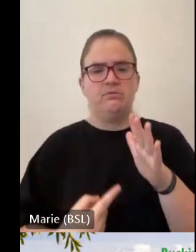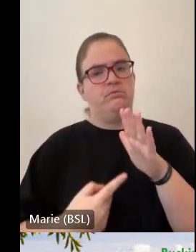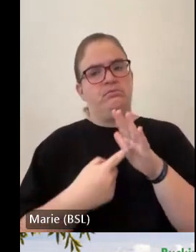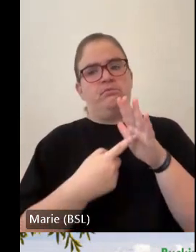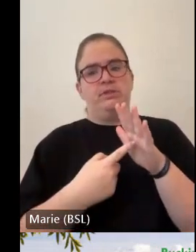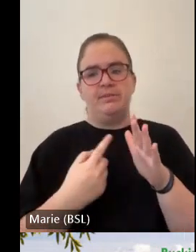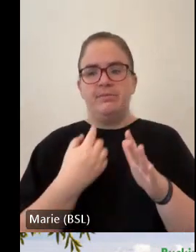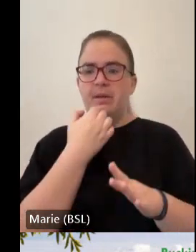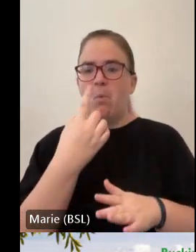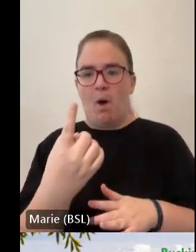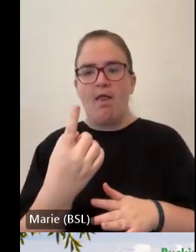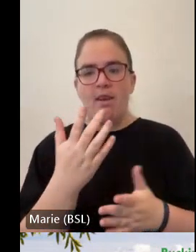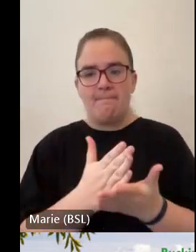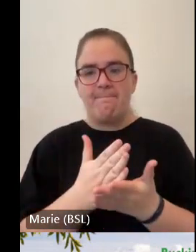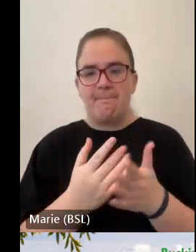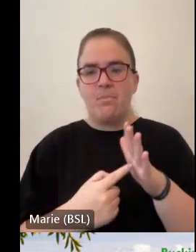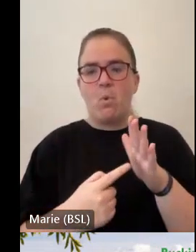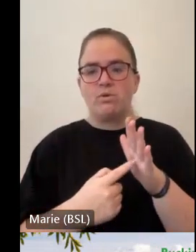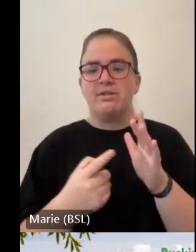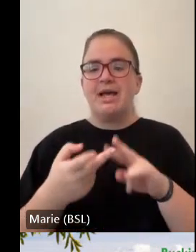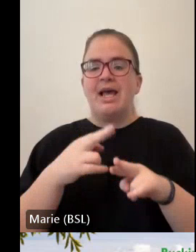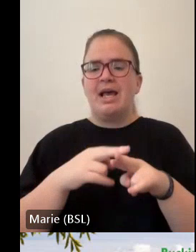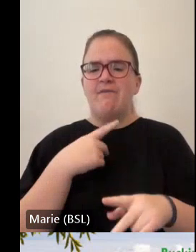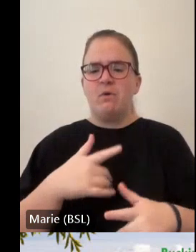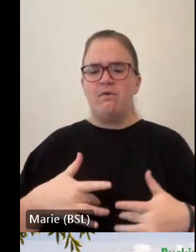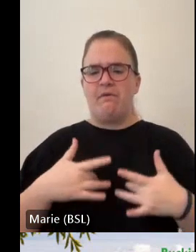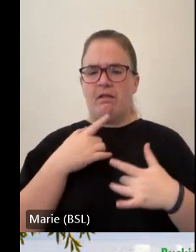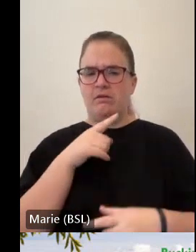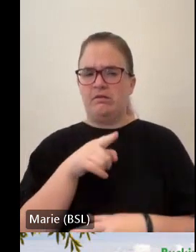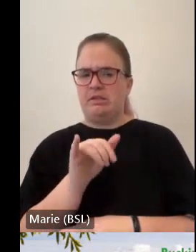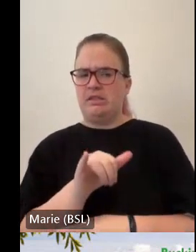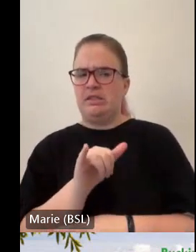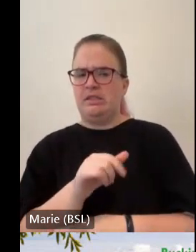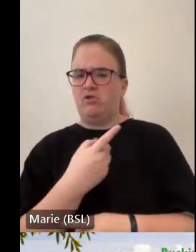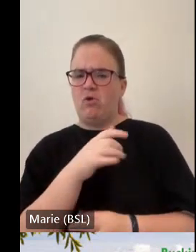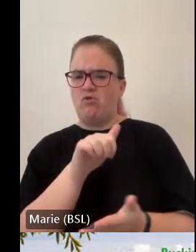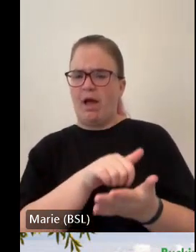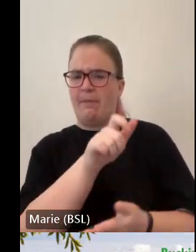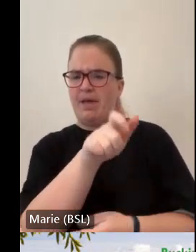If it's not somebody you know and you can look through the the spy hole or whatever to make sure.